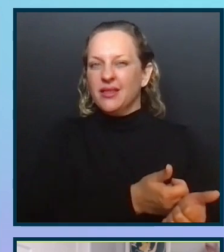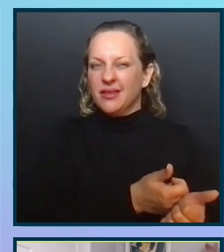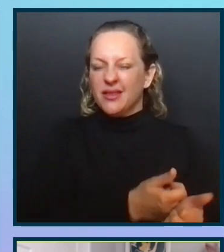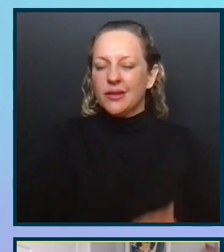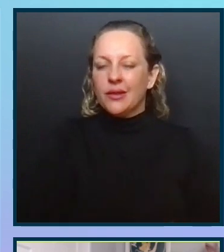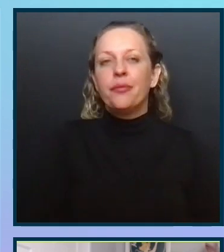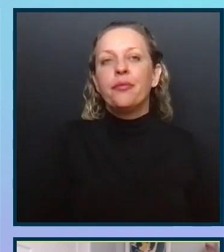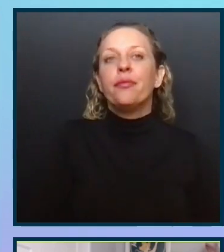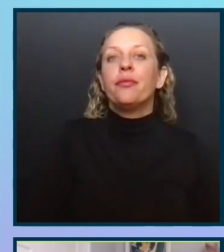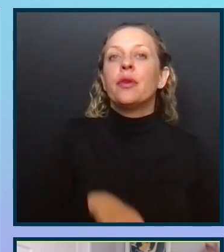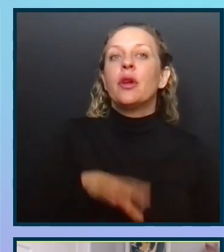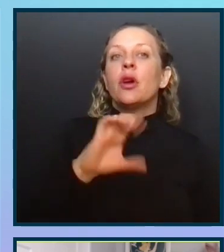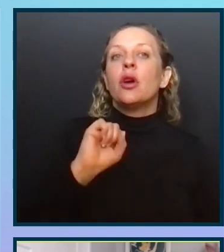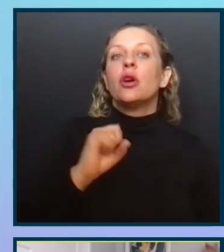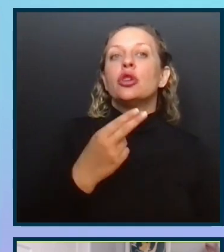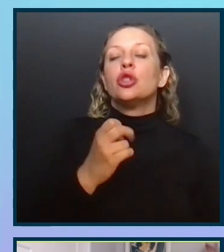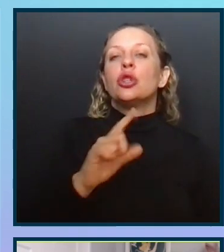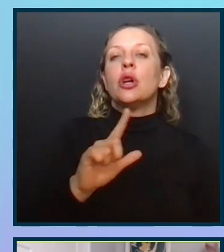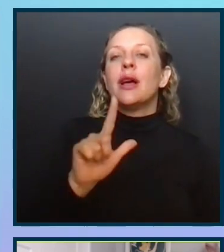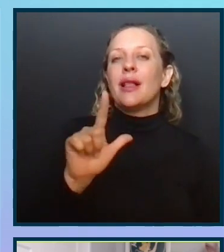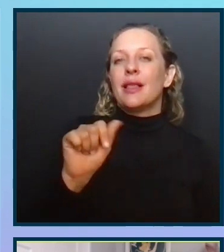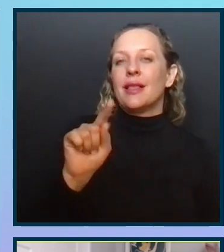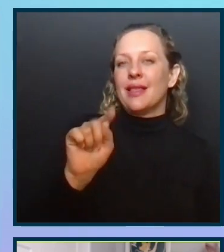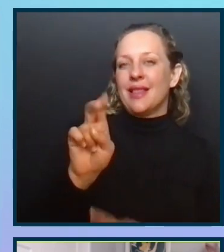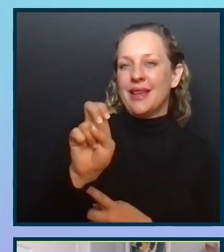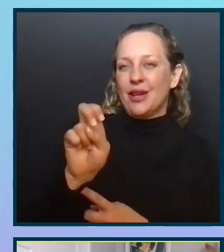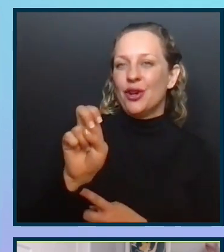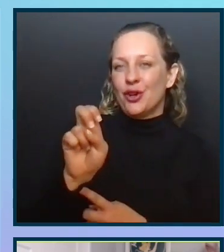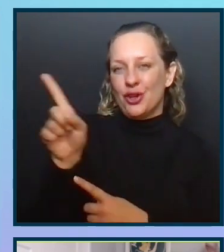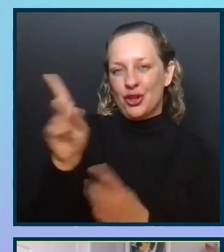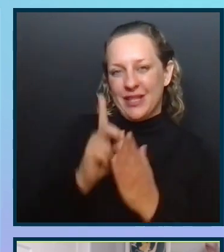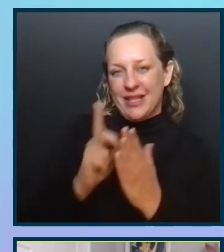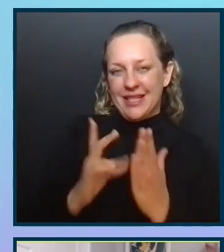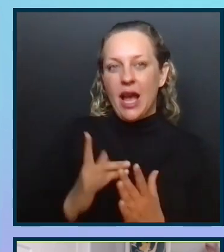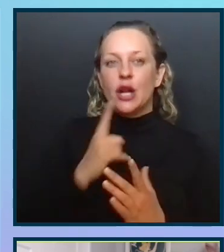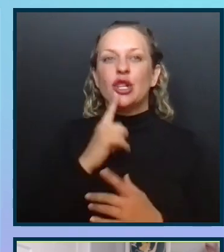Shell Little, a fellow inclusive designer who also presented at axe-con yesterday,